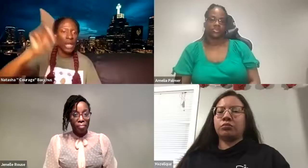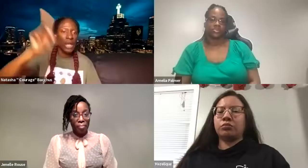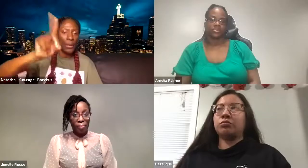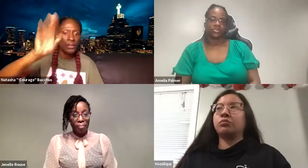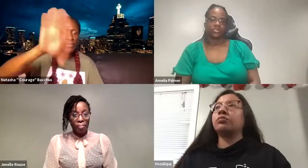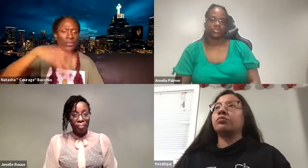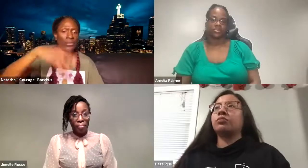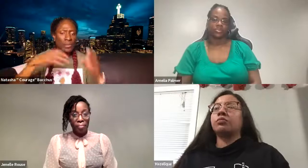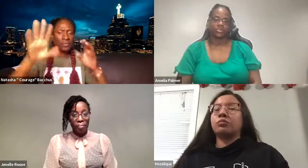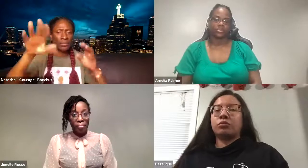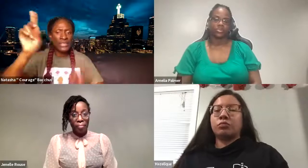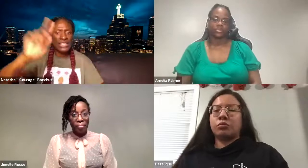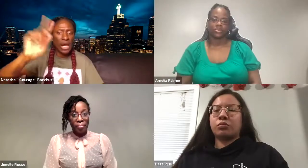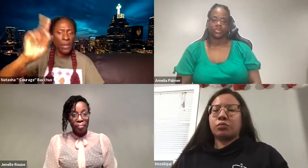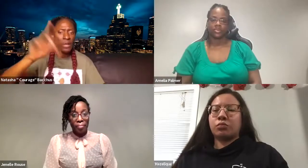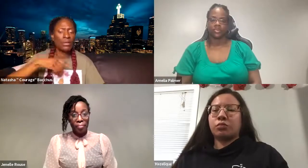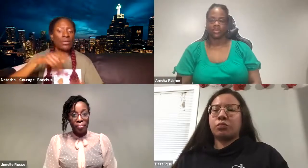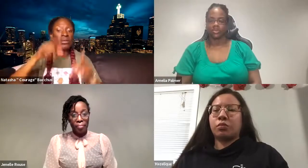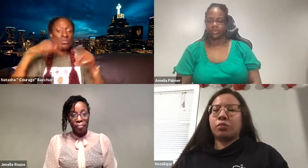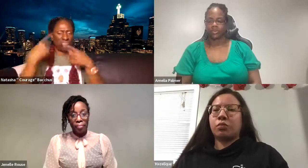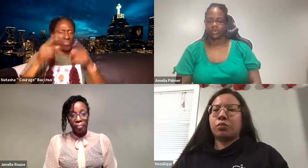okay so back to dominique. i just want to